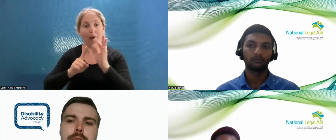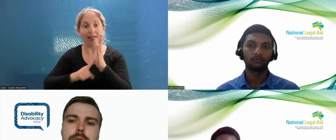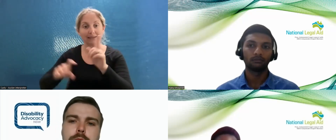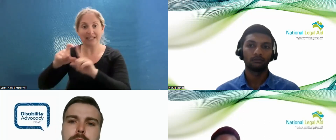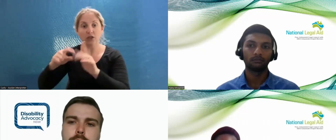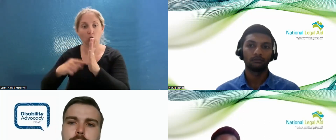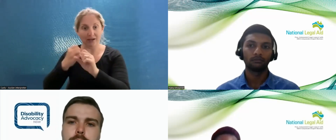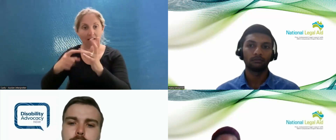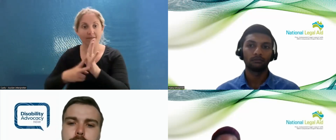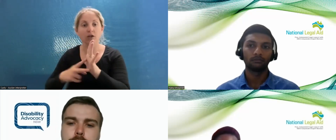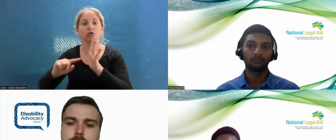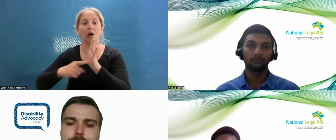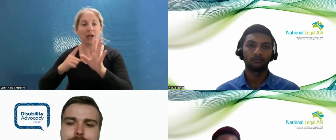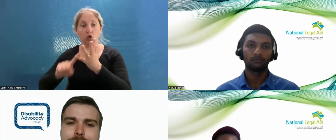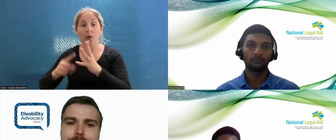the slides. Thanks for joining us everyone.